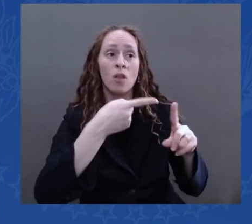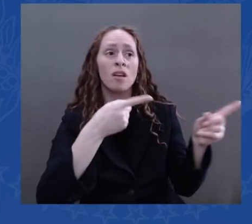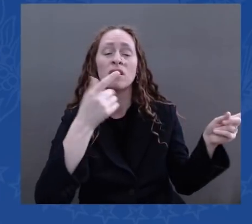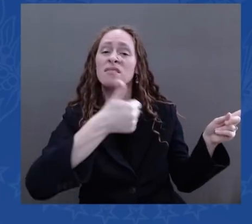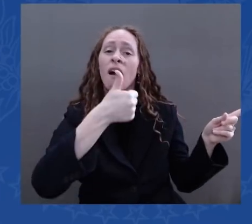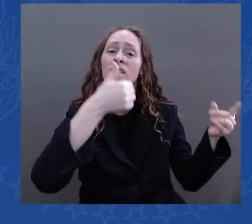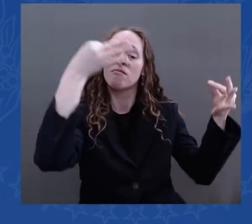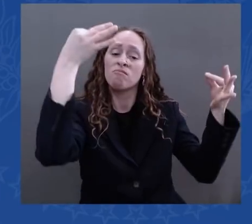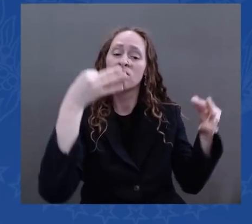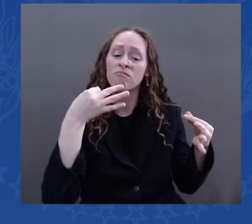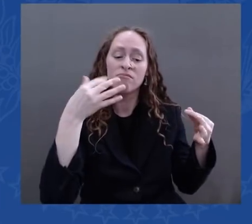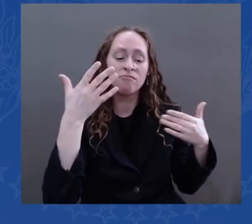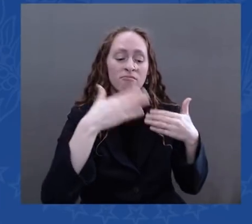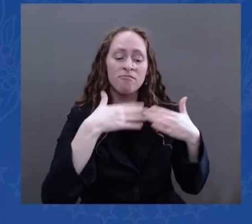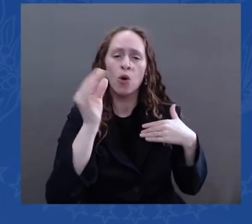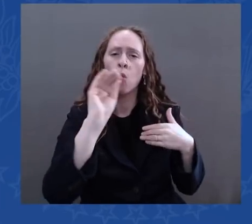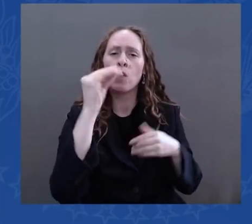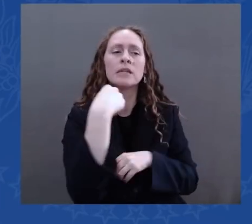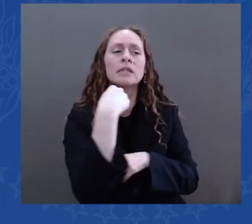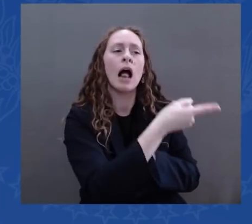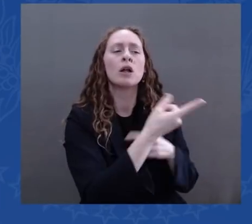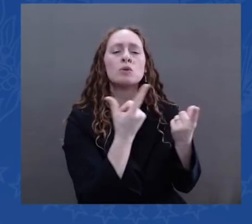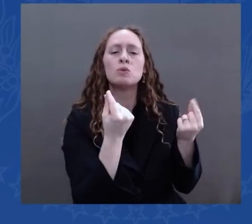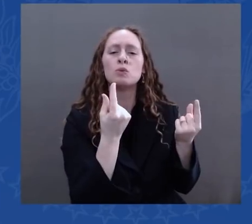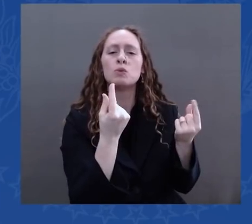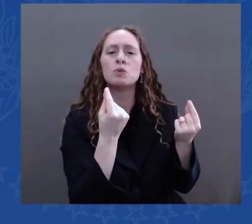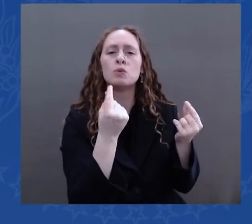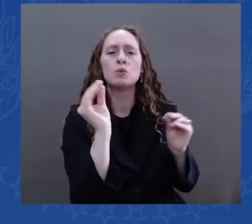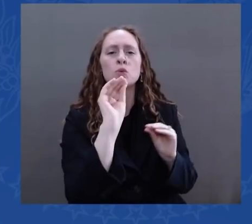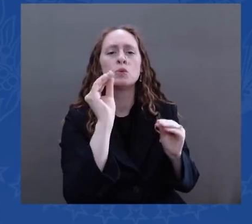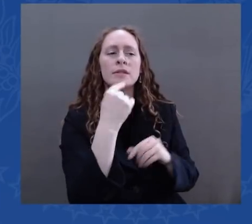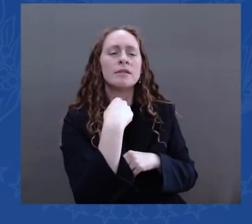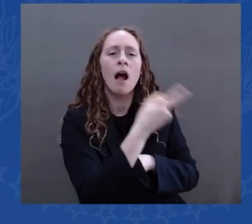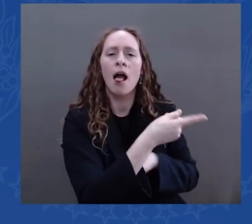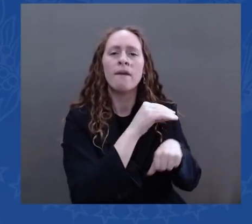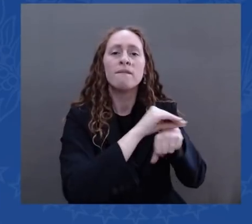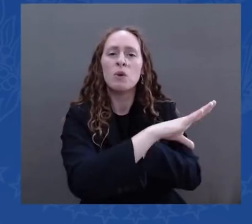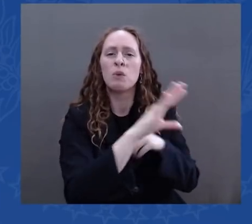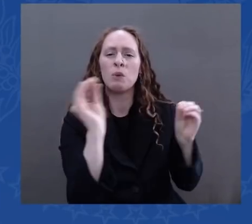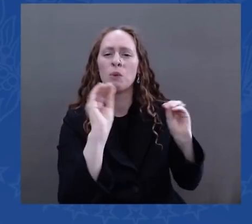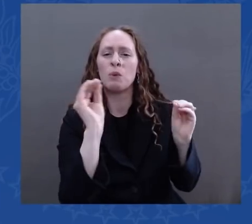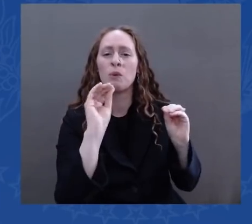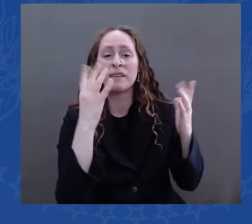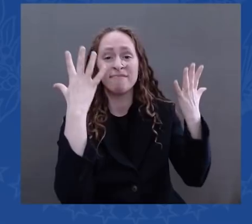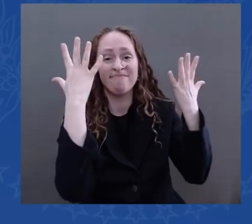including, unfortunately, apparently his own advisors. This is a guy who goes to the beat of his own drummer.